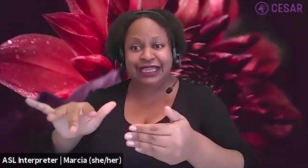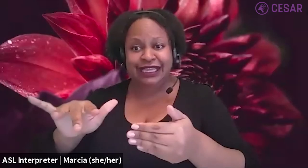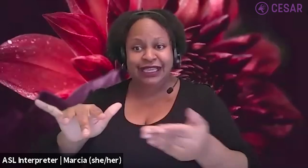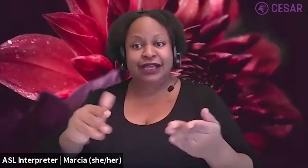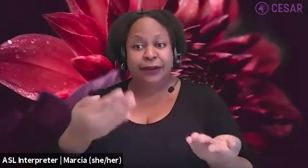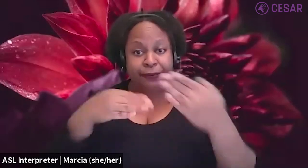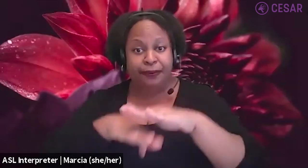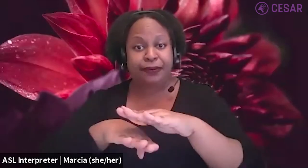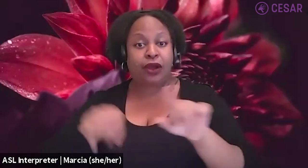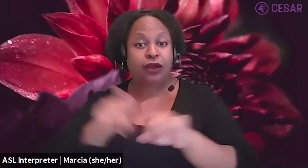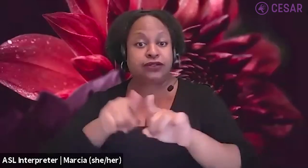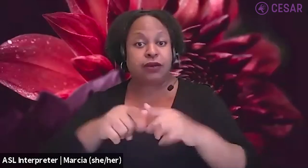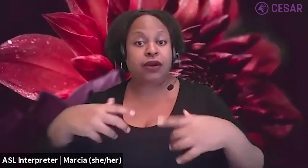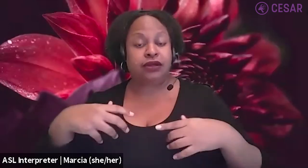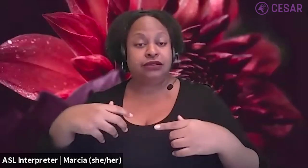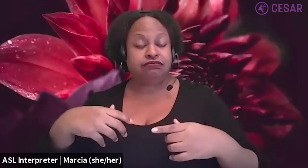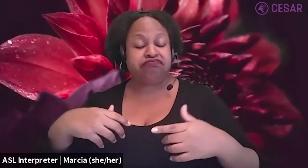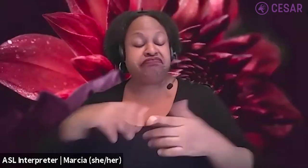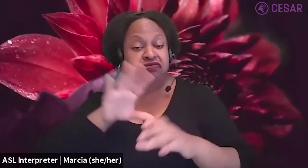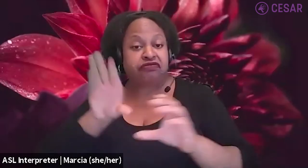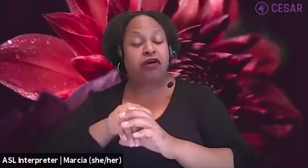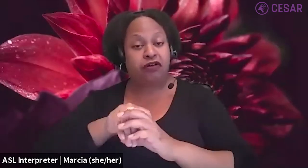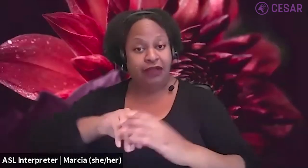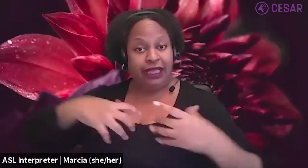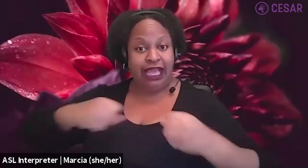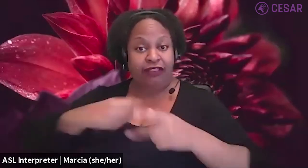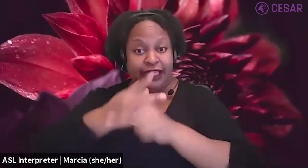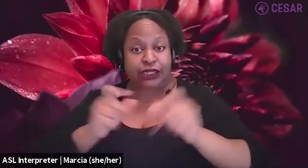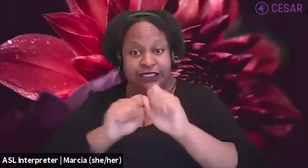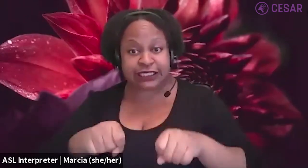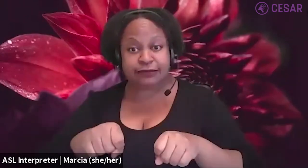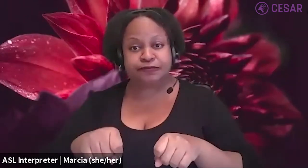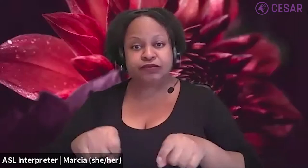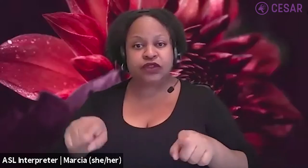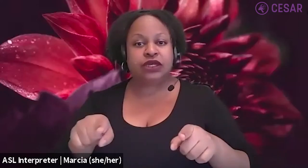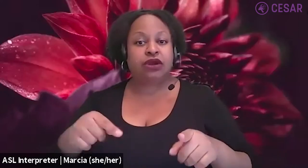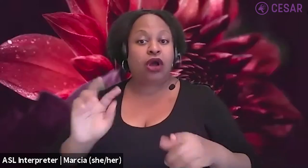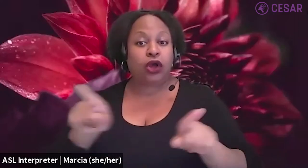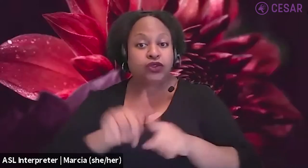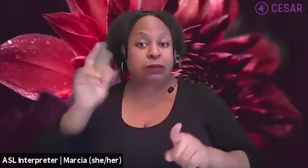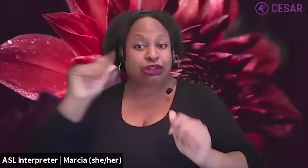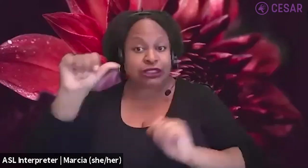who examines global health and ethics from a critical trauma-informed decolonizing framework.